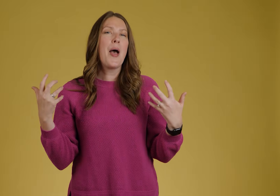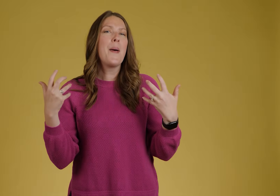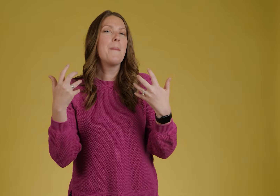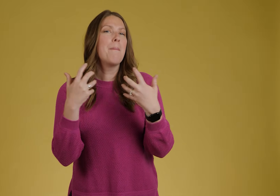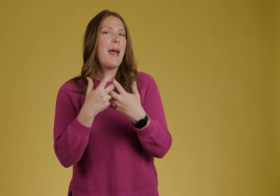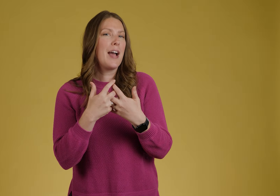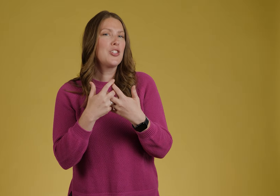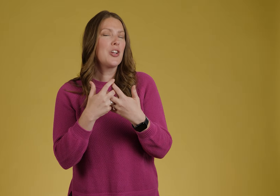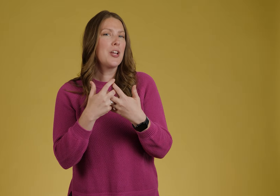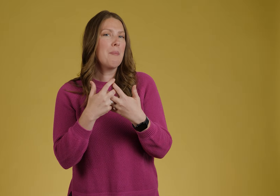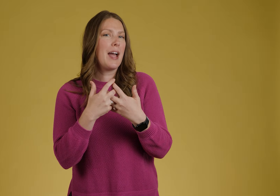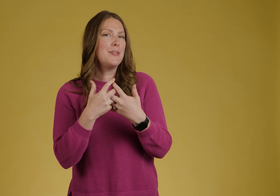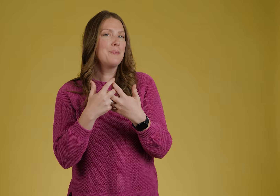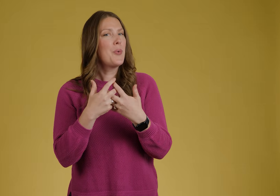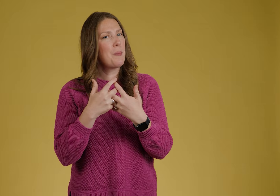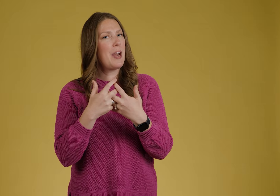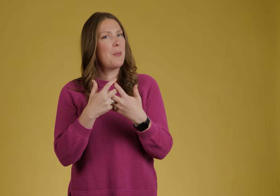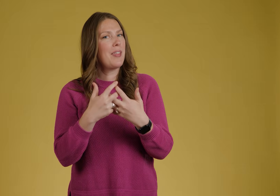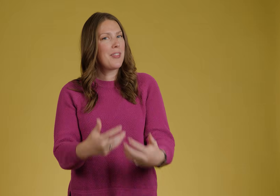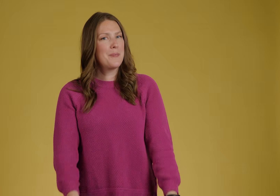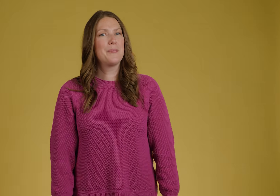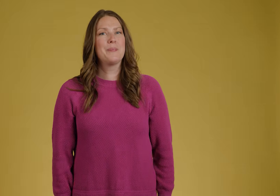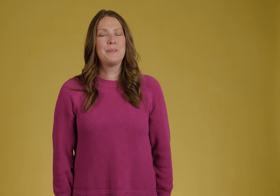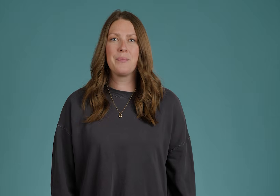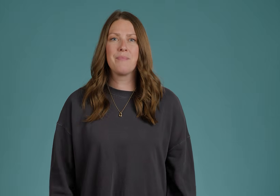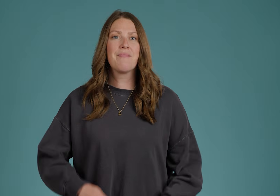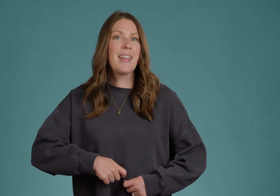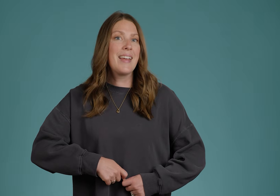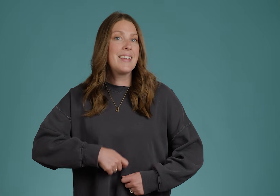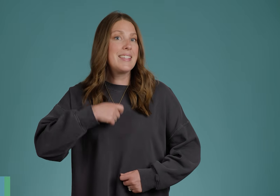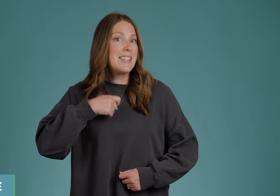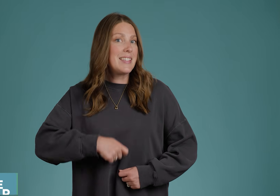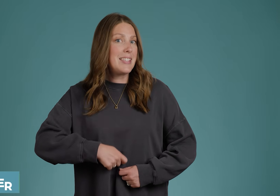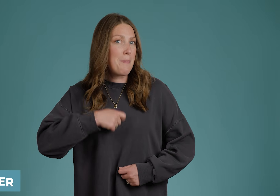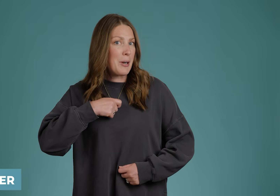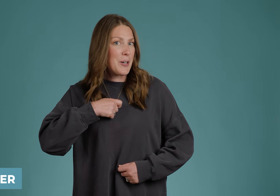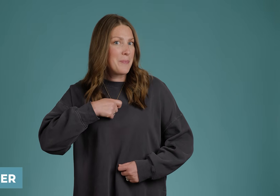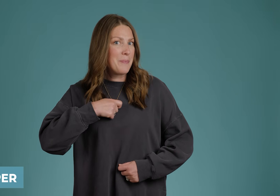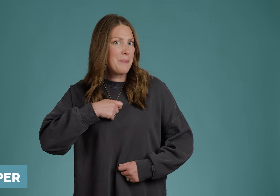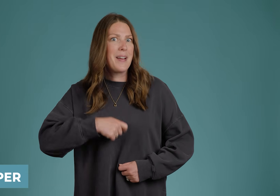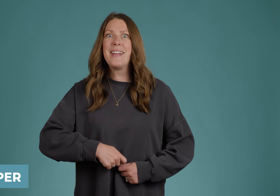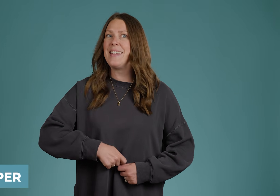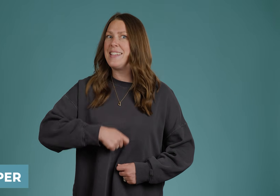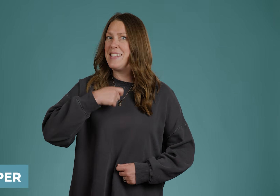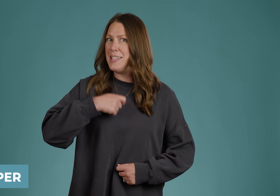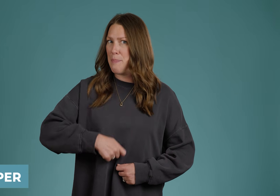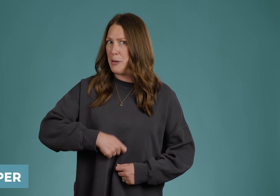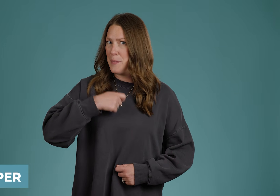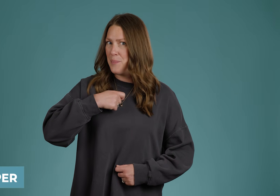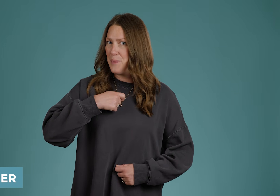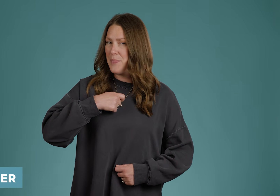Match, Combine or pair with Zipper.